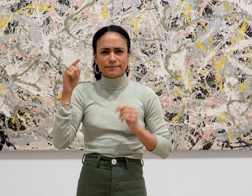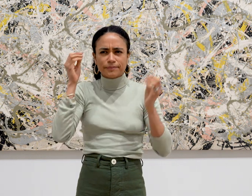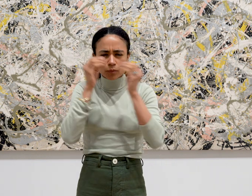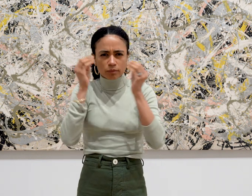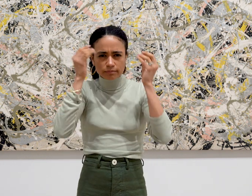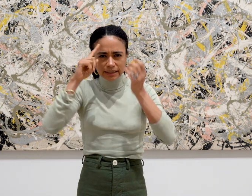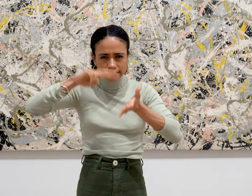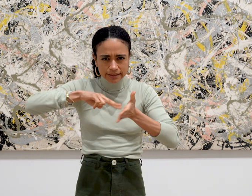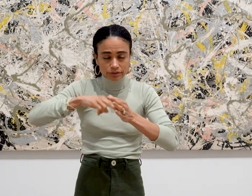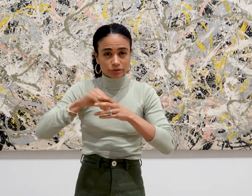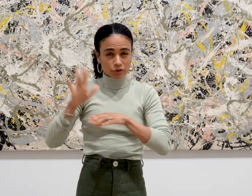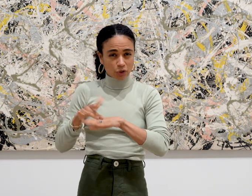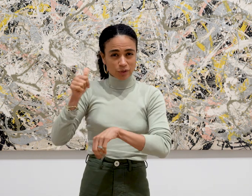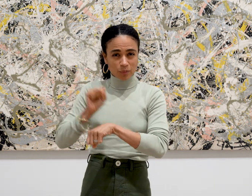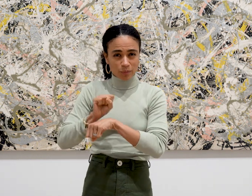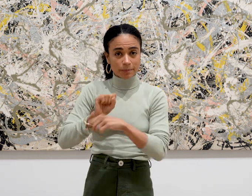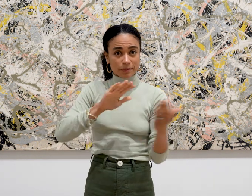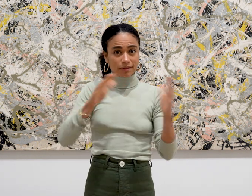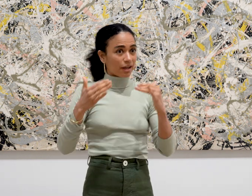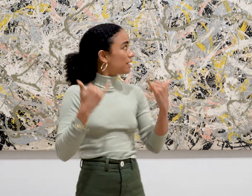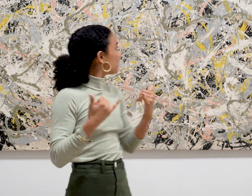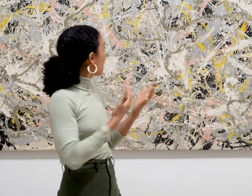Pollock’s early work was very planned out,